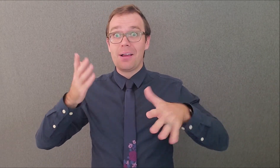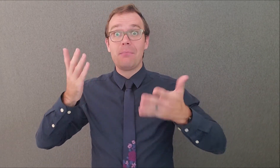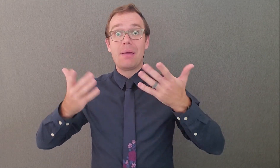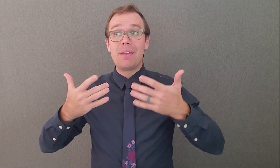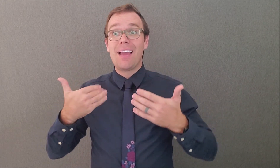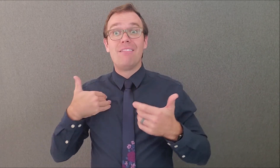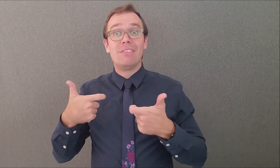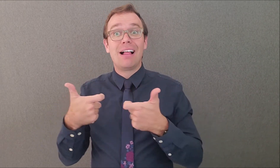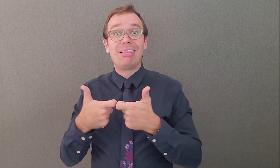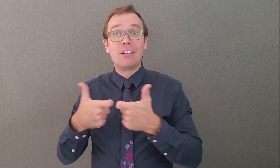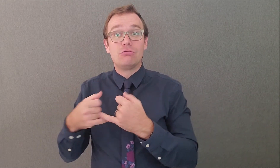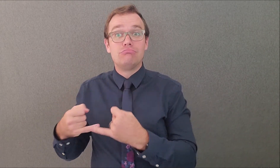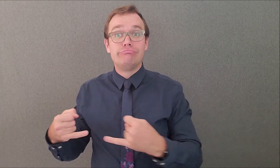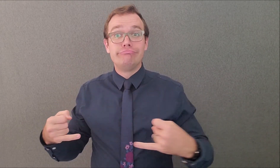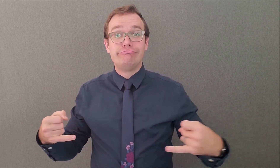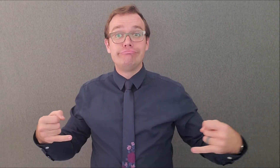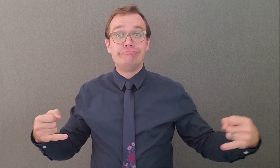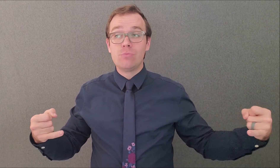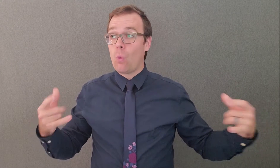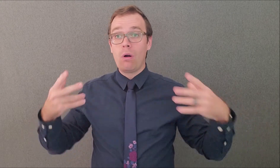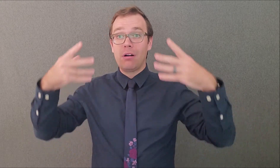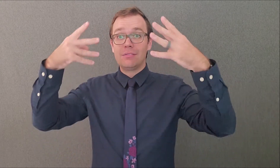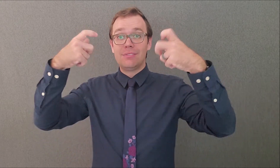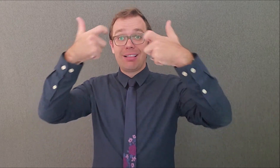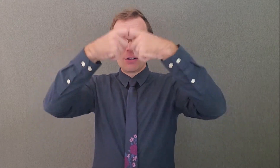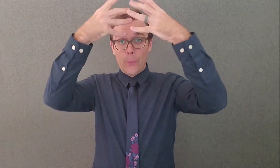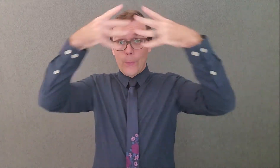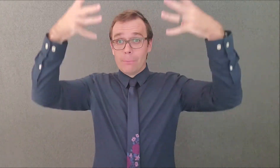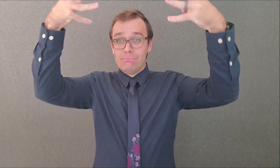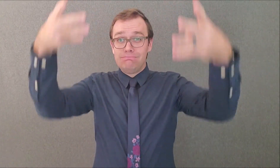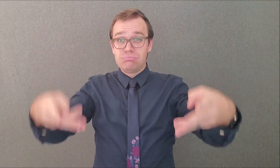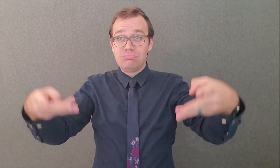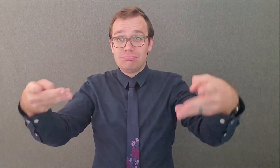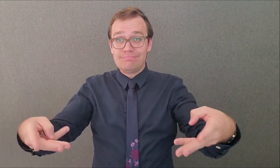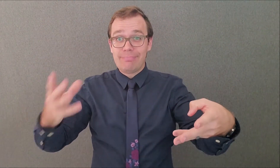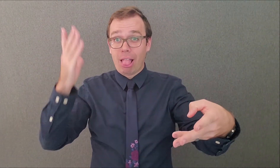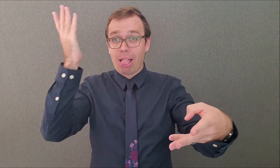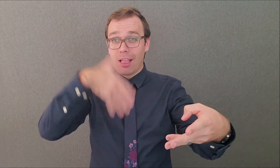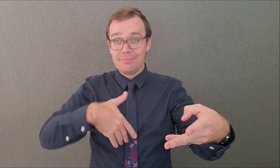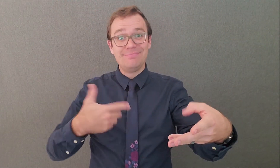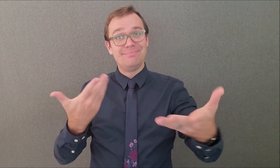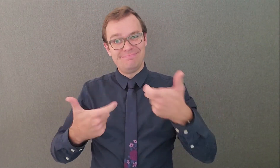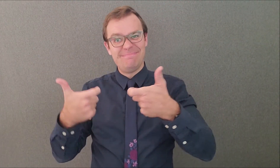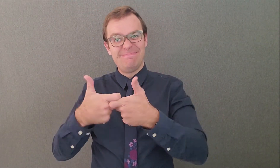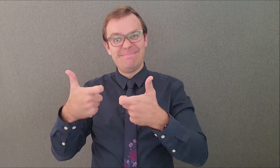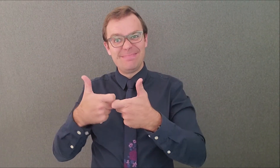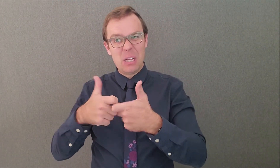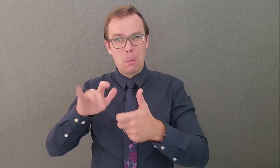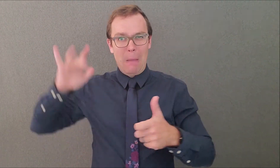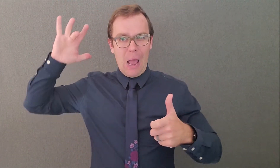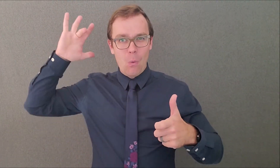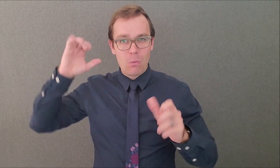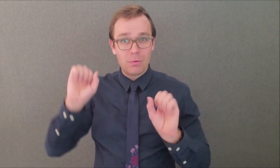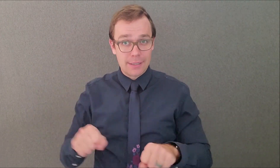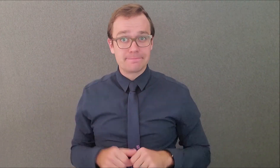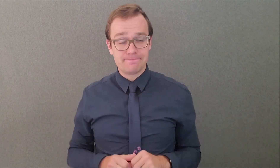from underground or downed power lines. Flooding may have caused familiar places to change.